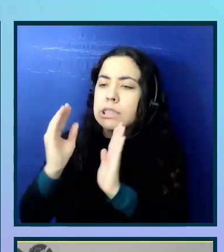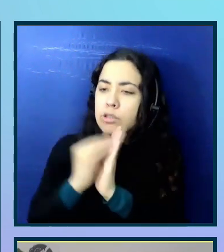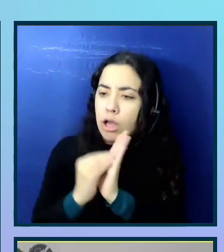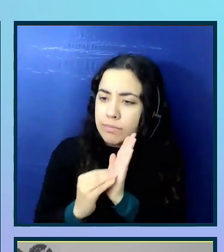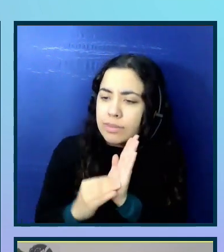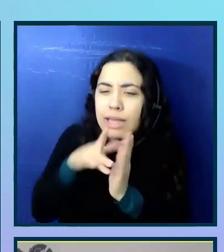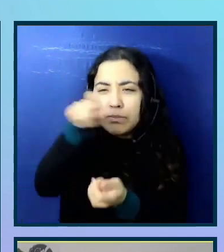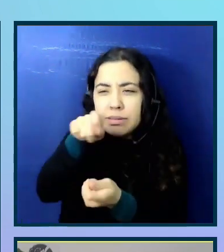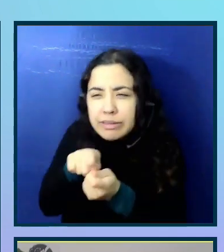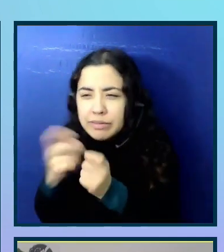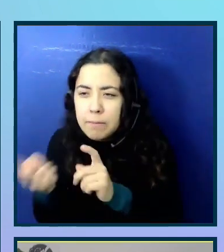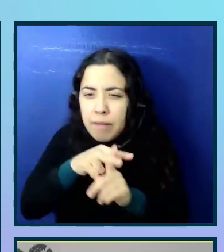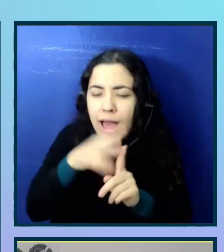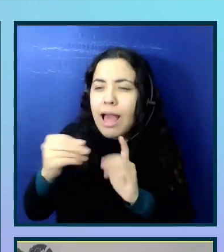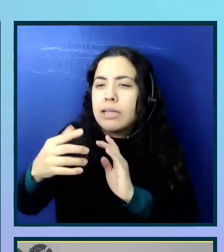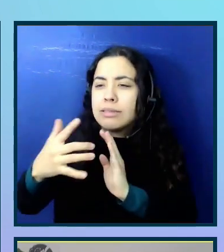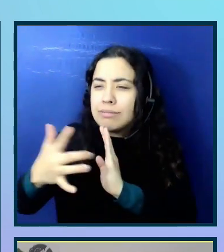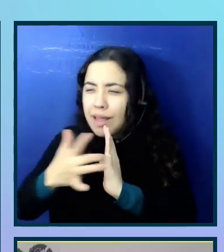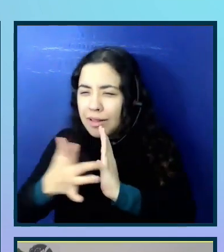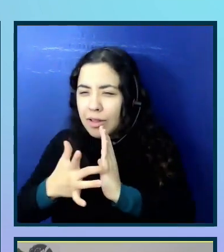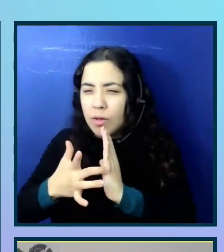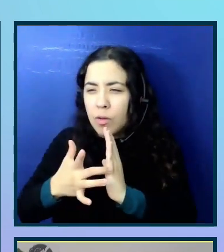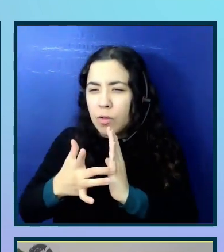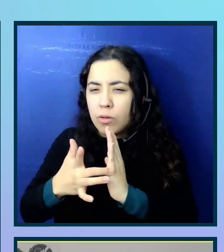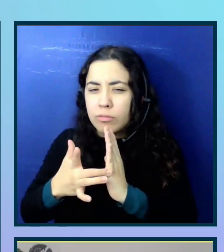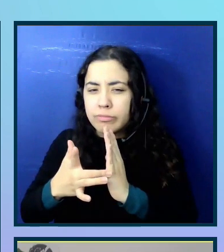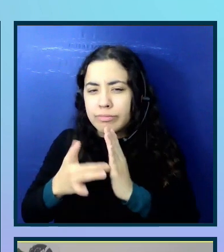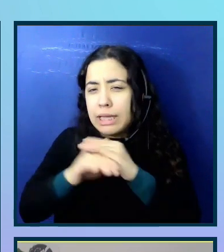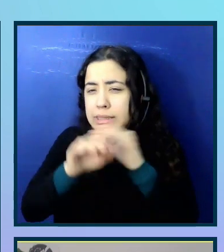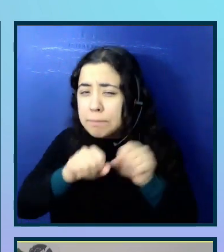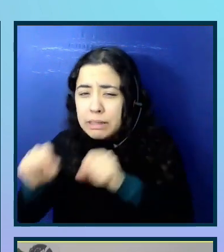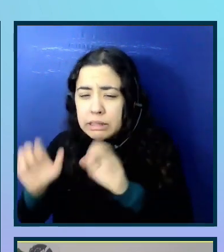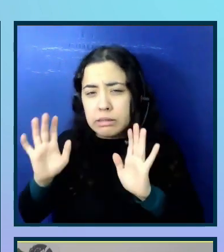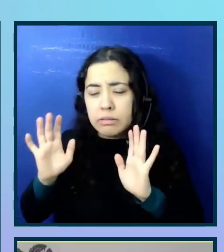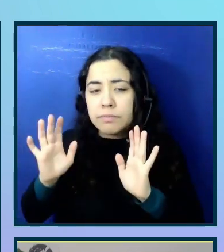to discuss also technical visibility sometimes. So just because I have like super detailed mock-ups,